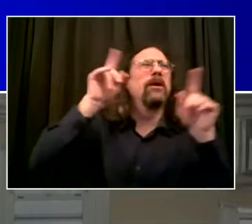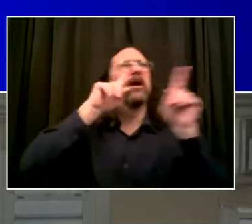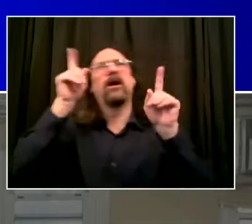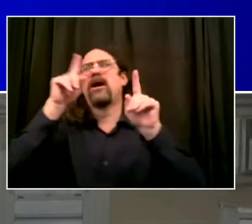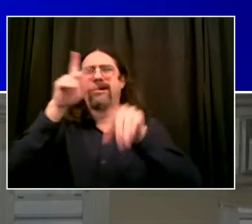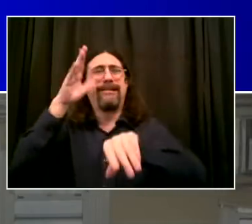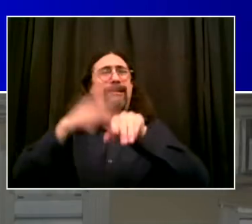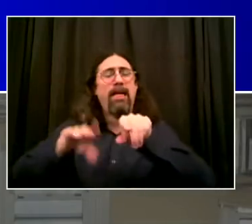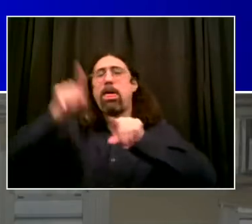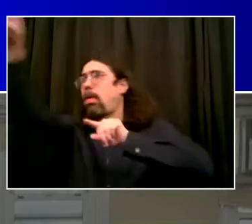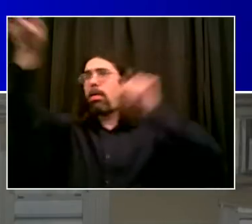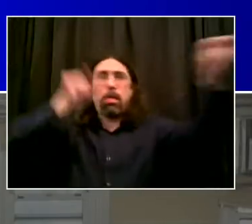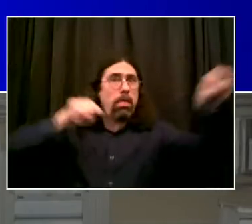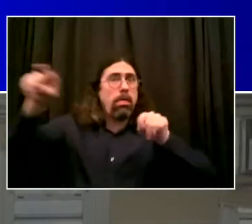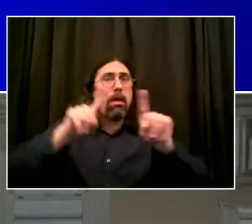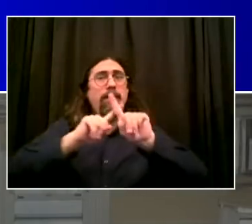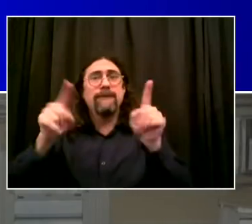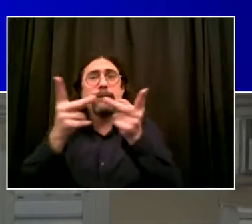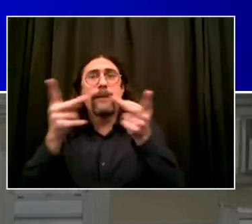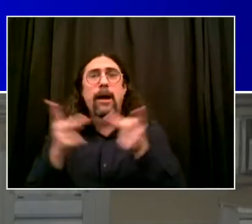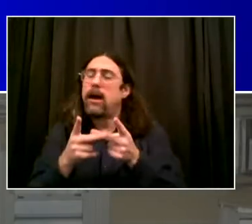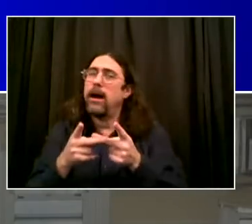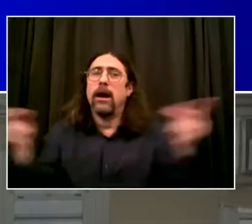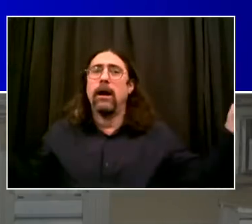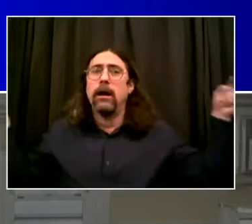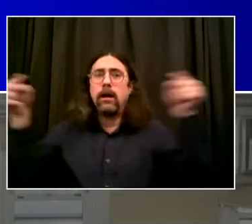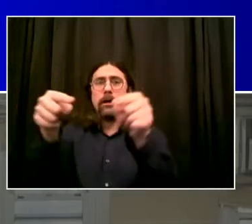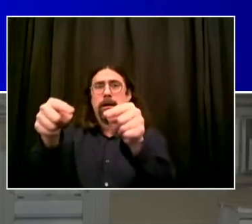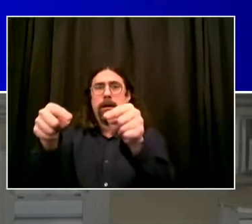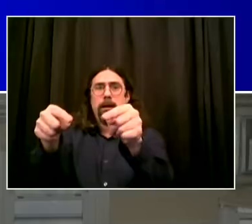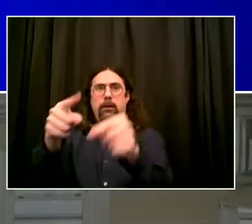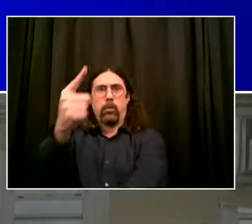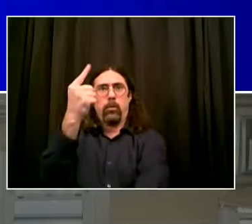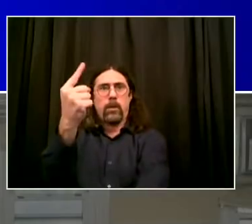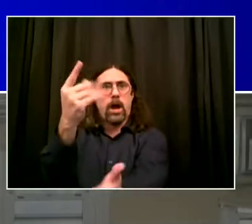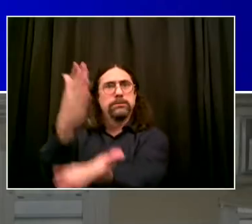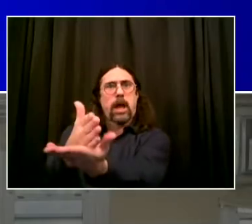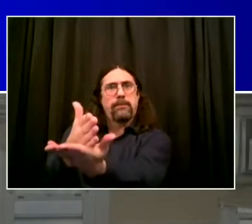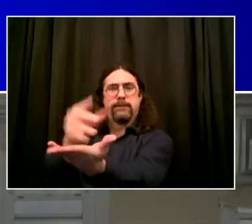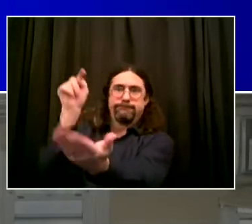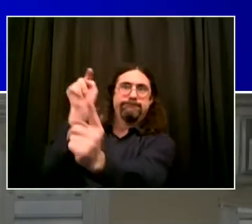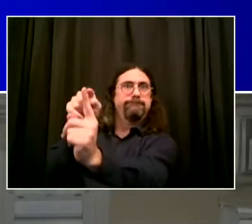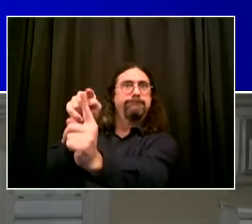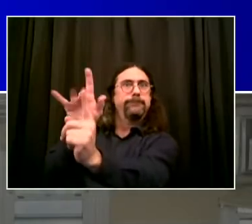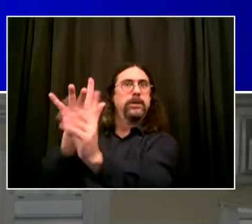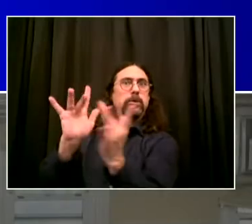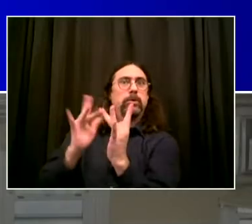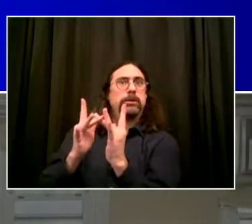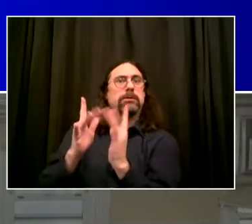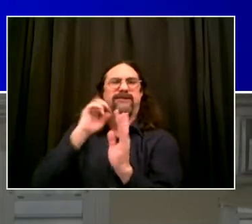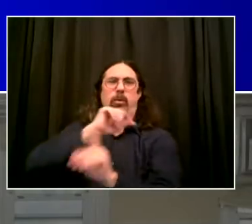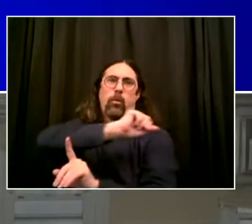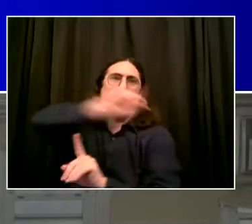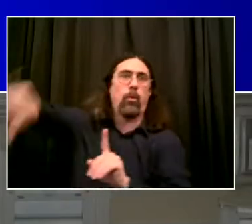FAMILIES BETTER UNDERSTAND HOW A STUDENT IS PROGRESSING. OUR TEACHERS S HAVE DONE REMARKABLE WORK